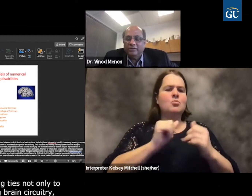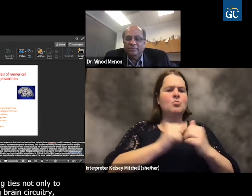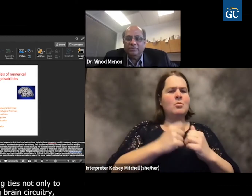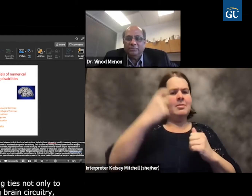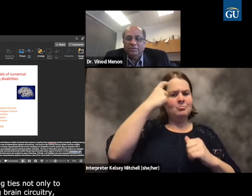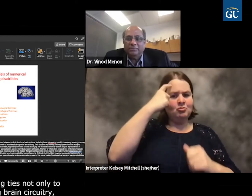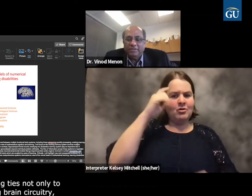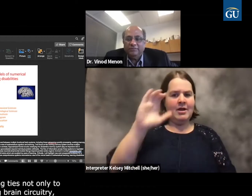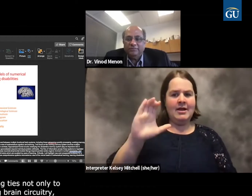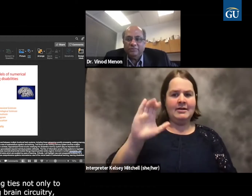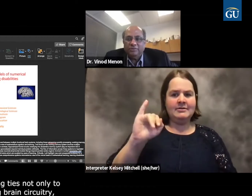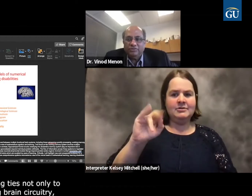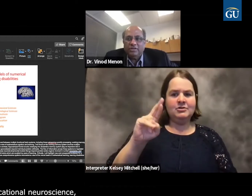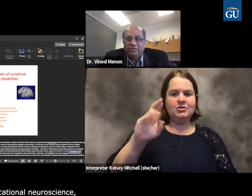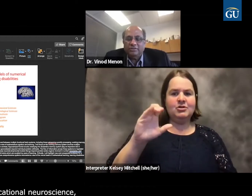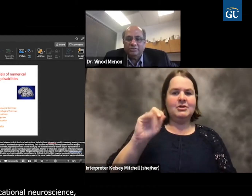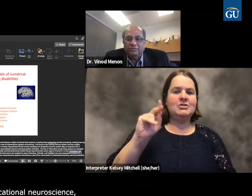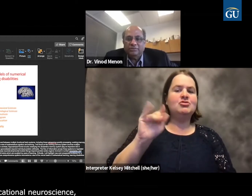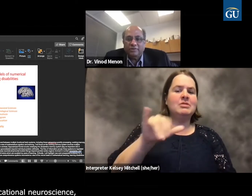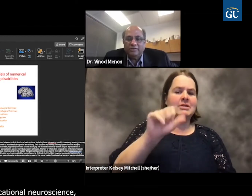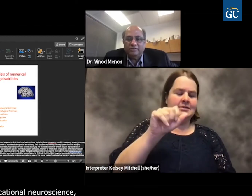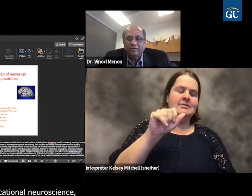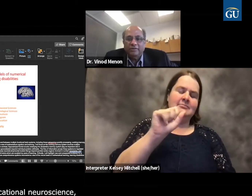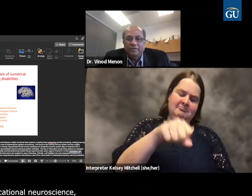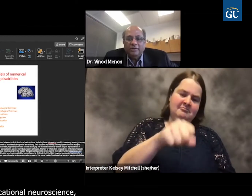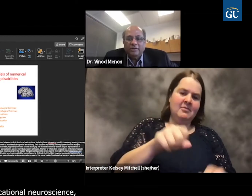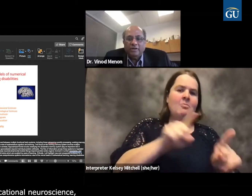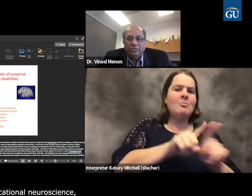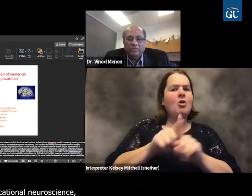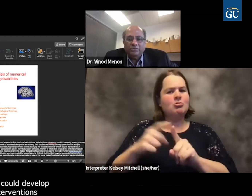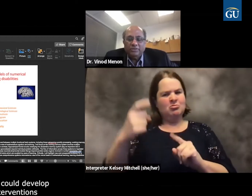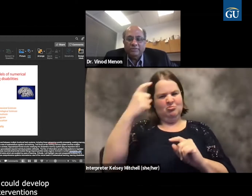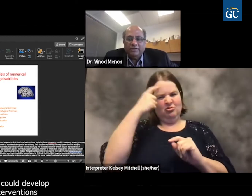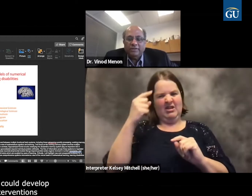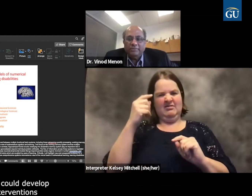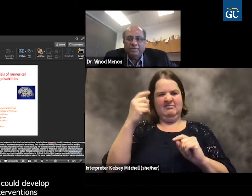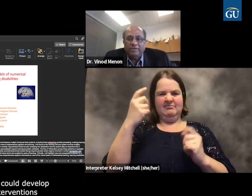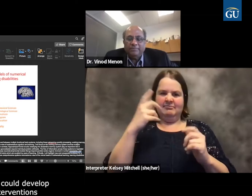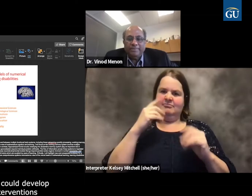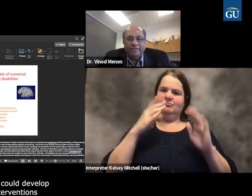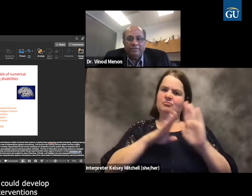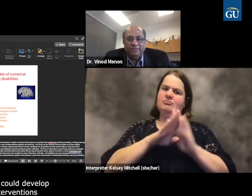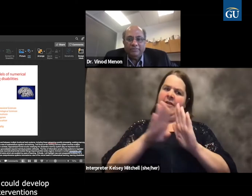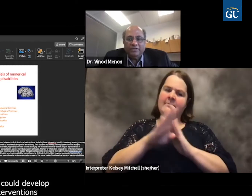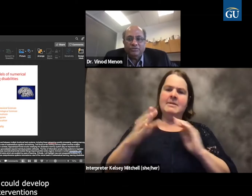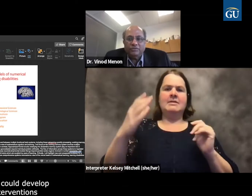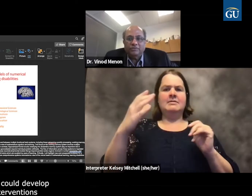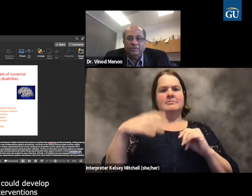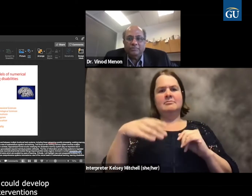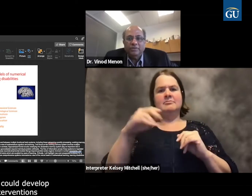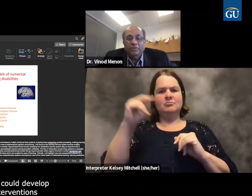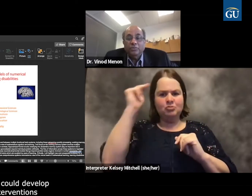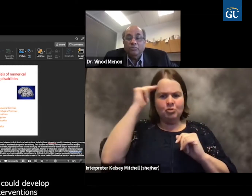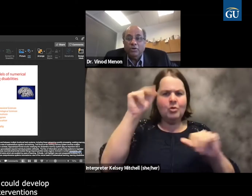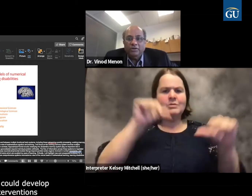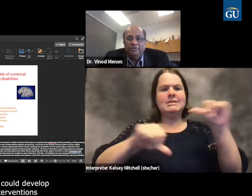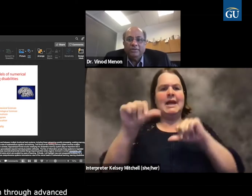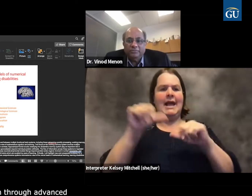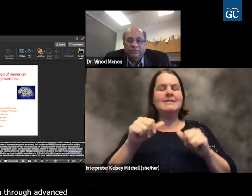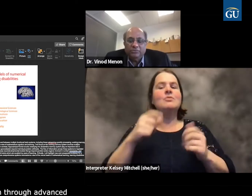understanding brain circuitry but i believe to educational neuroscience and how we could develop a better